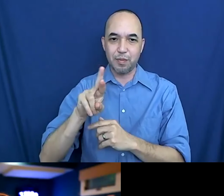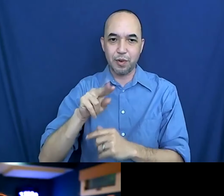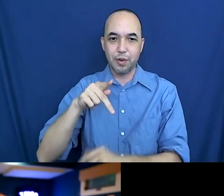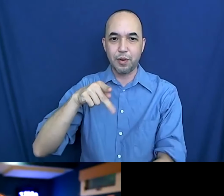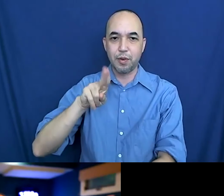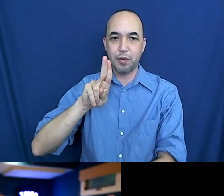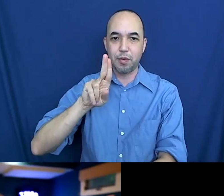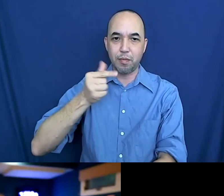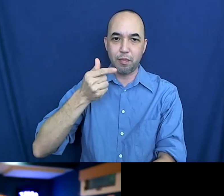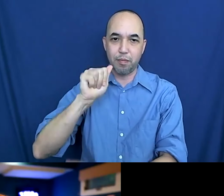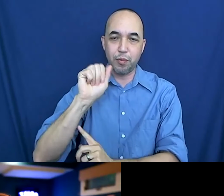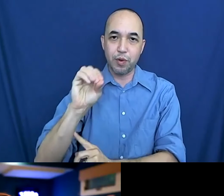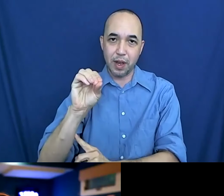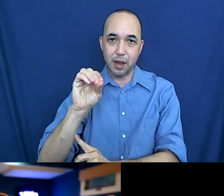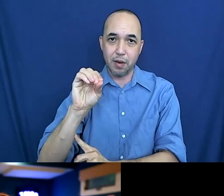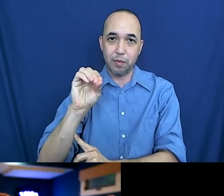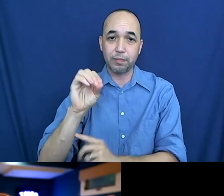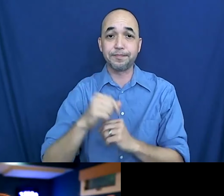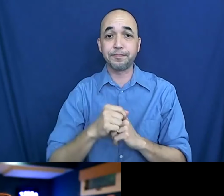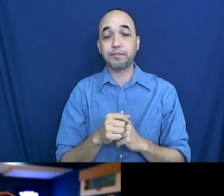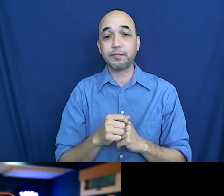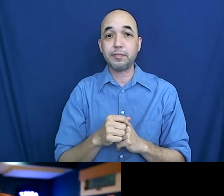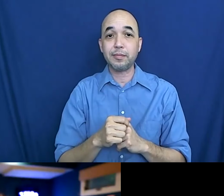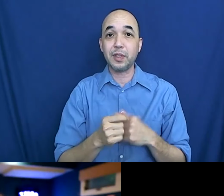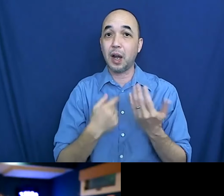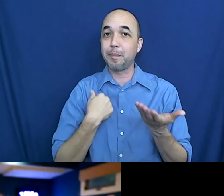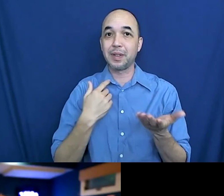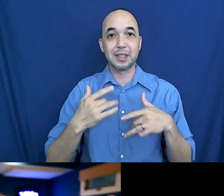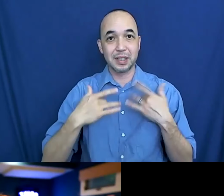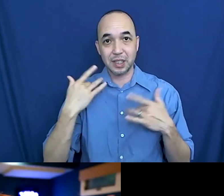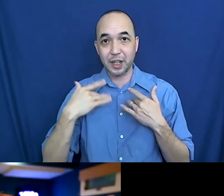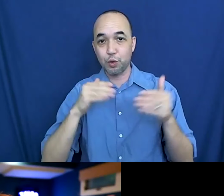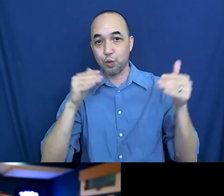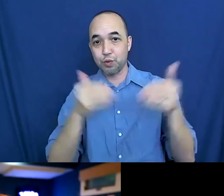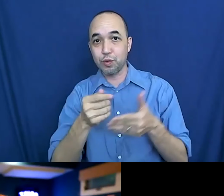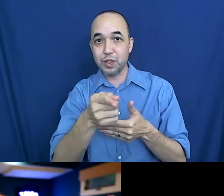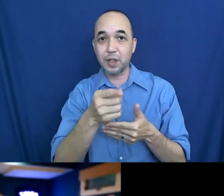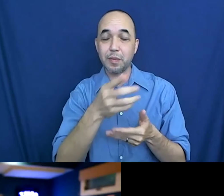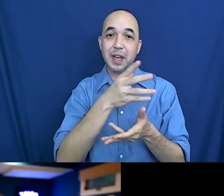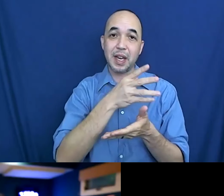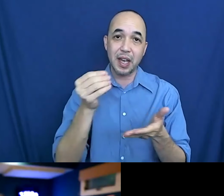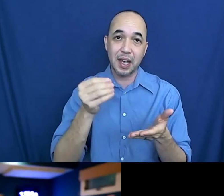CAREER AND PASSIONS. I CAN'T WAIT TO HAVE HIM TALK